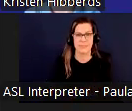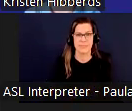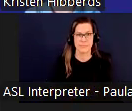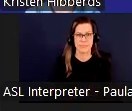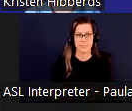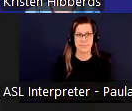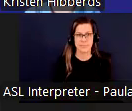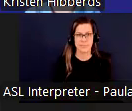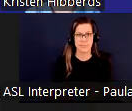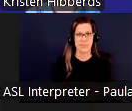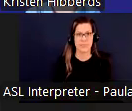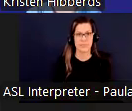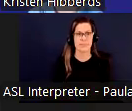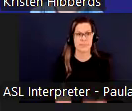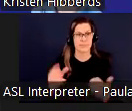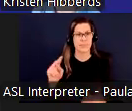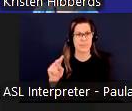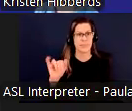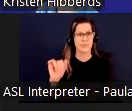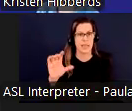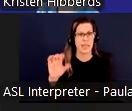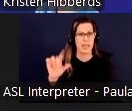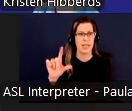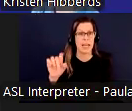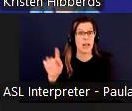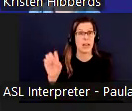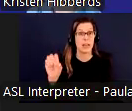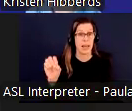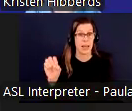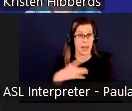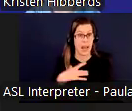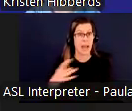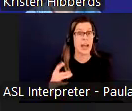Absolutely. Go ahead, Nicolette. I would also third that.